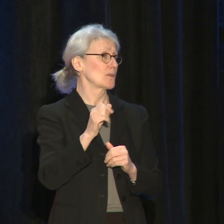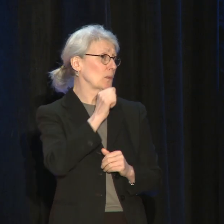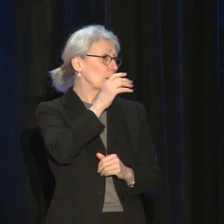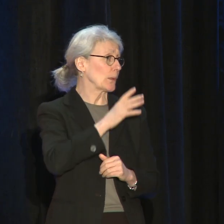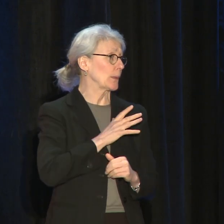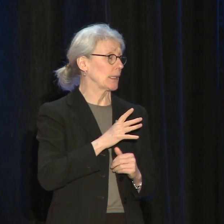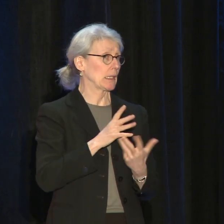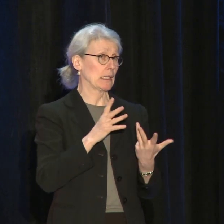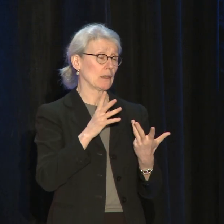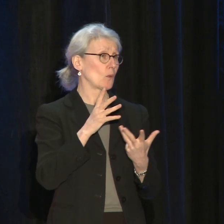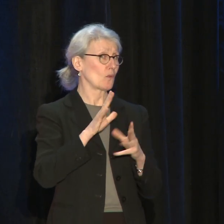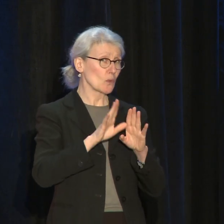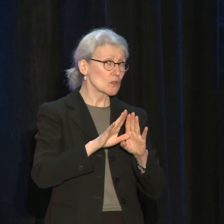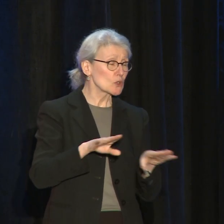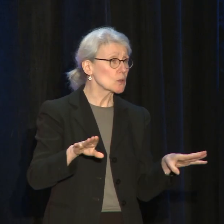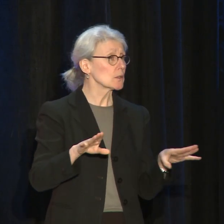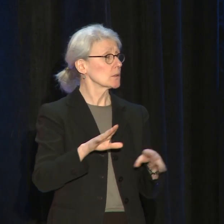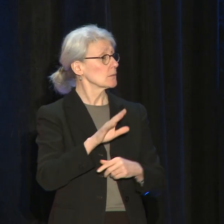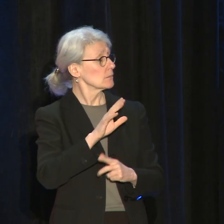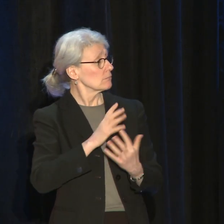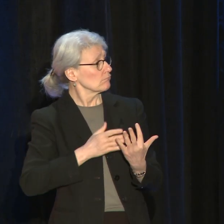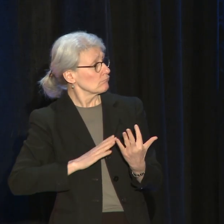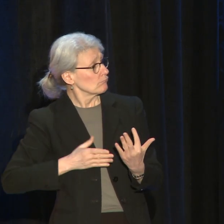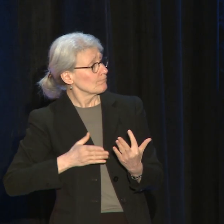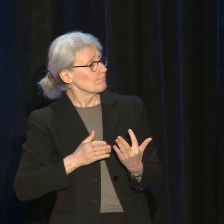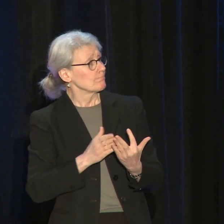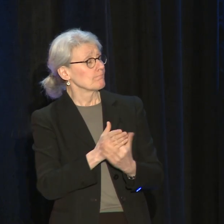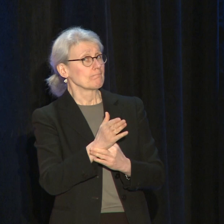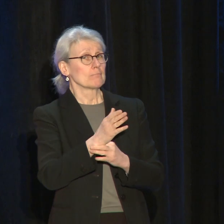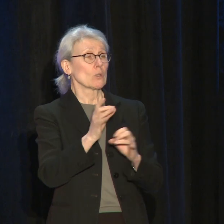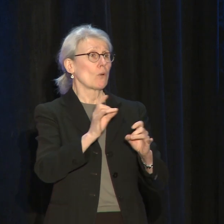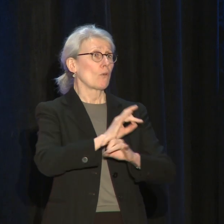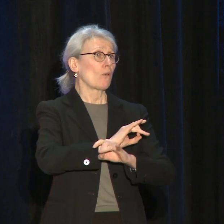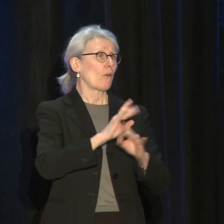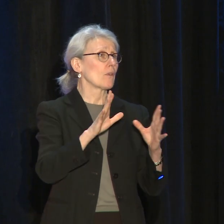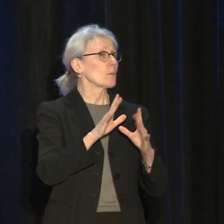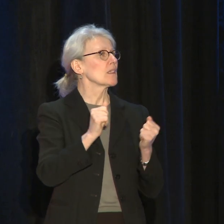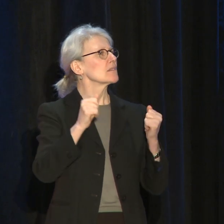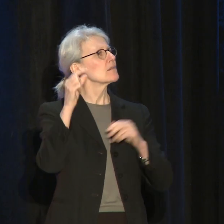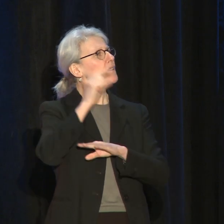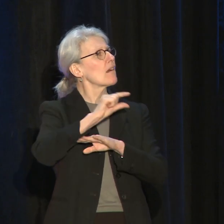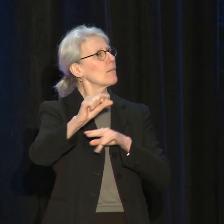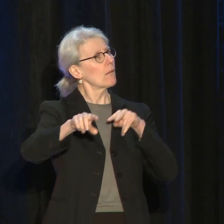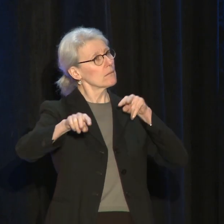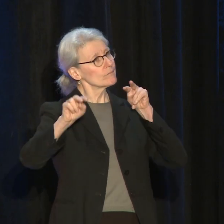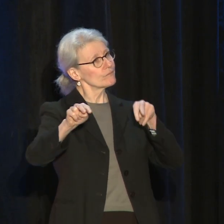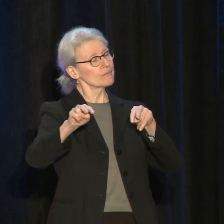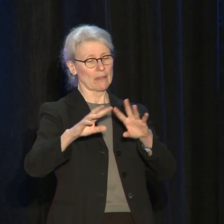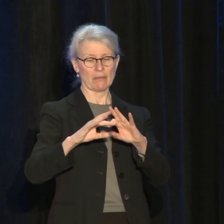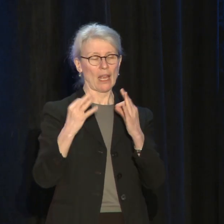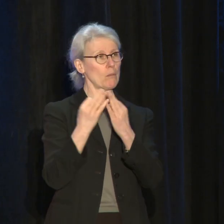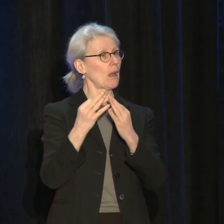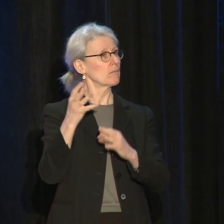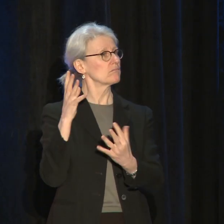impacted and have suffered from the family policing system. And so I want to talk about